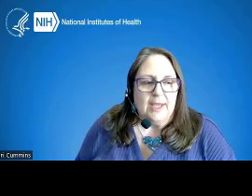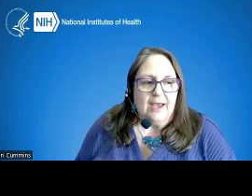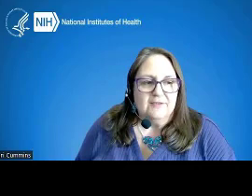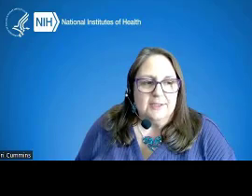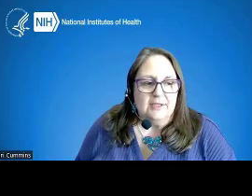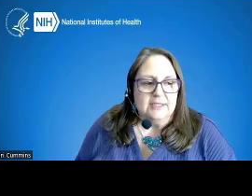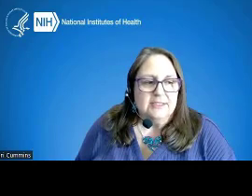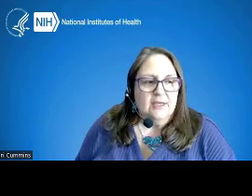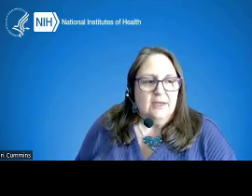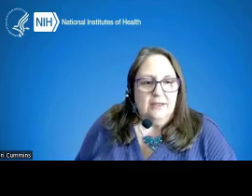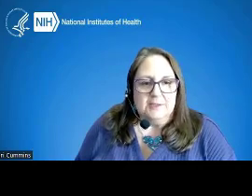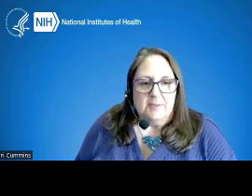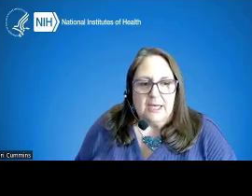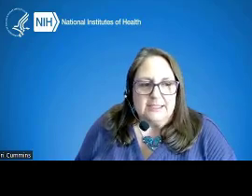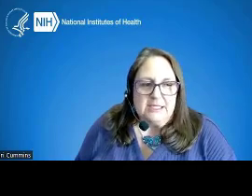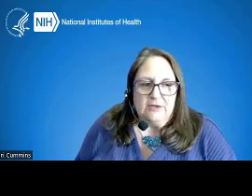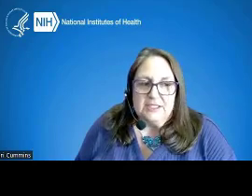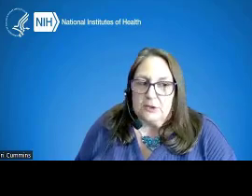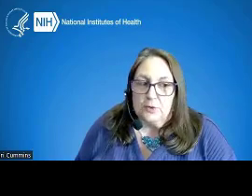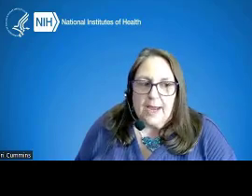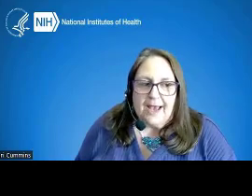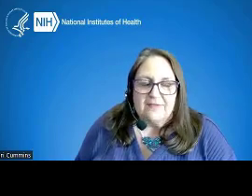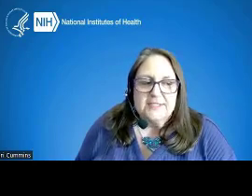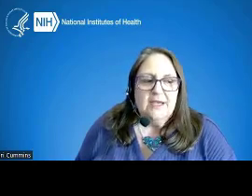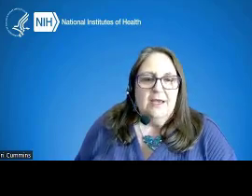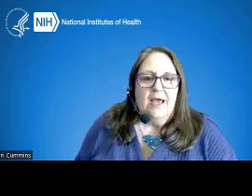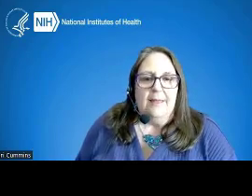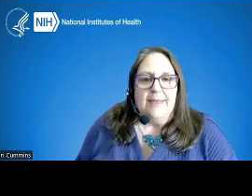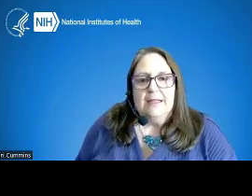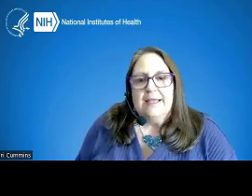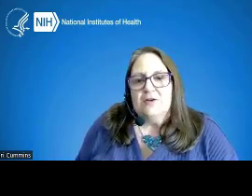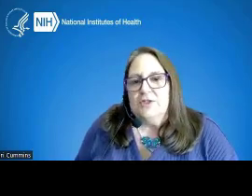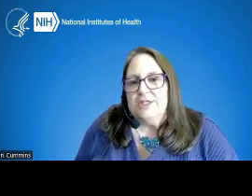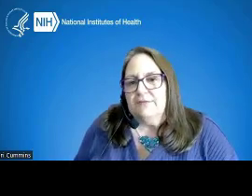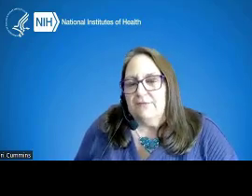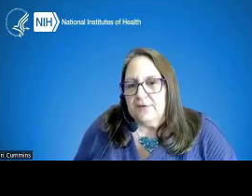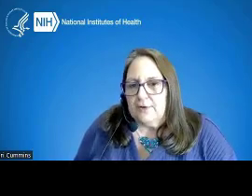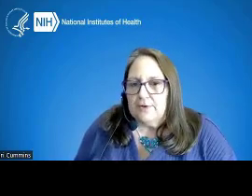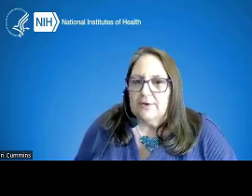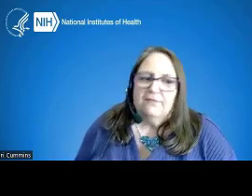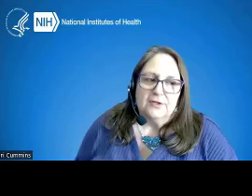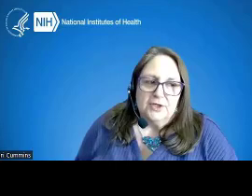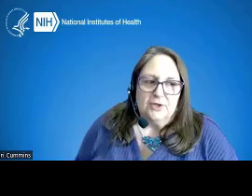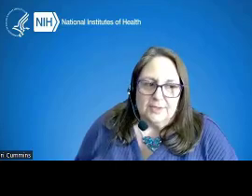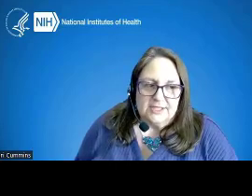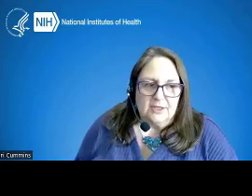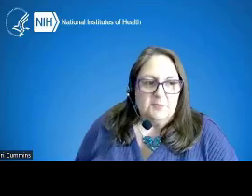we have some of these boxes here, these little graphs. And that allows you to further filter your results